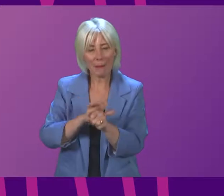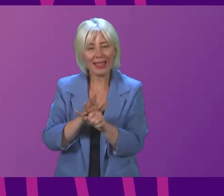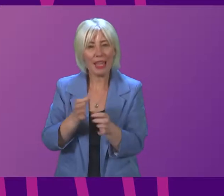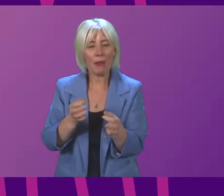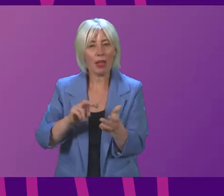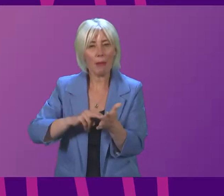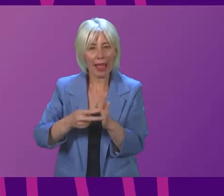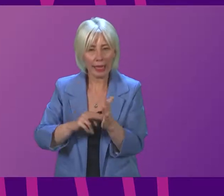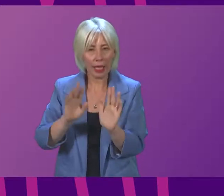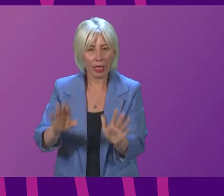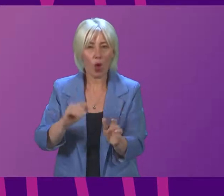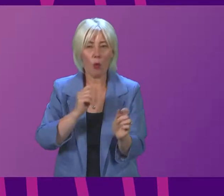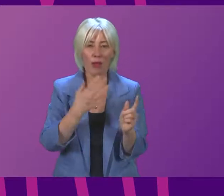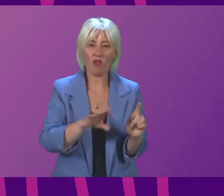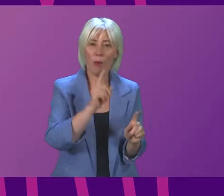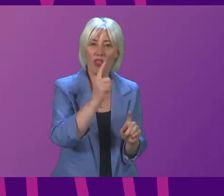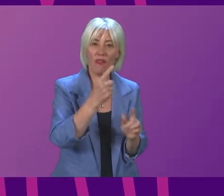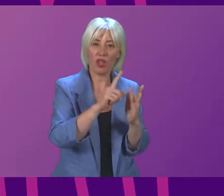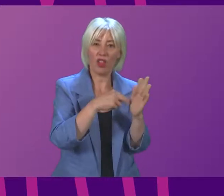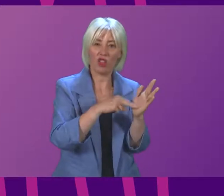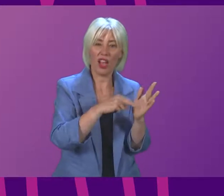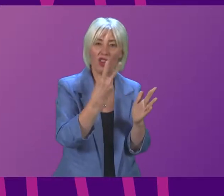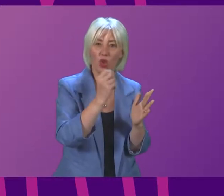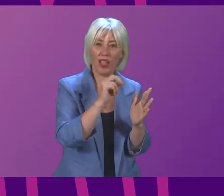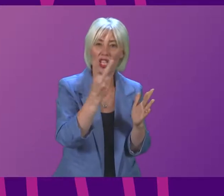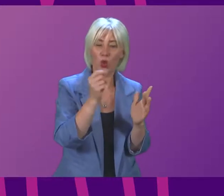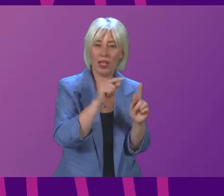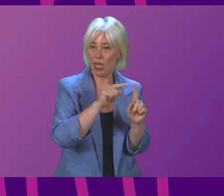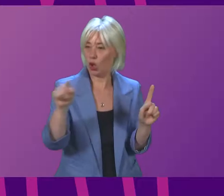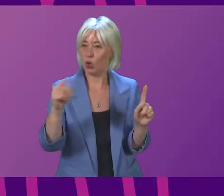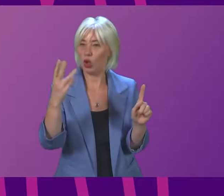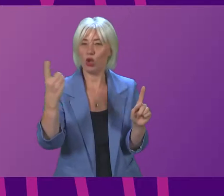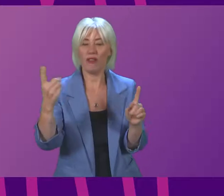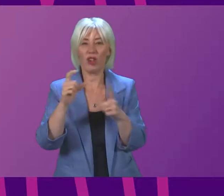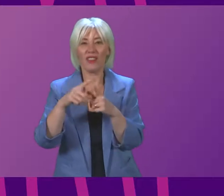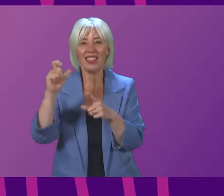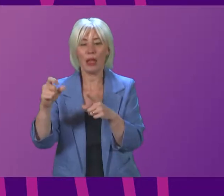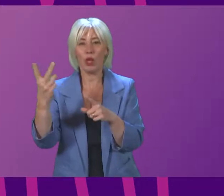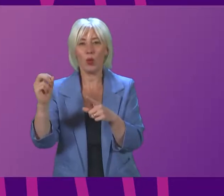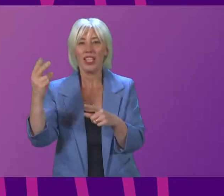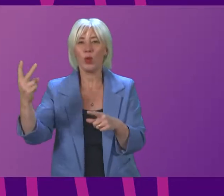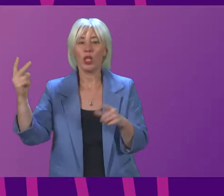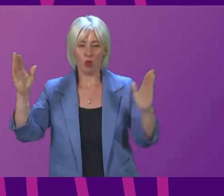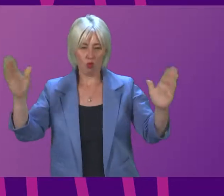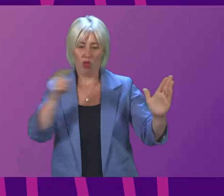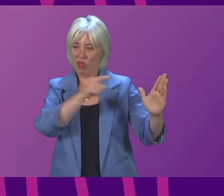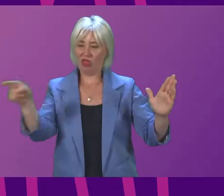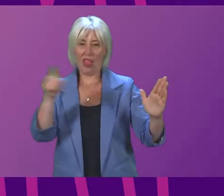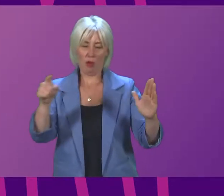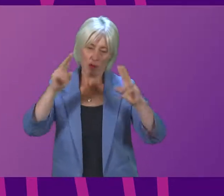by the inquiry is from 1 January 2020 to 31 December 2022. The chair is asked